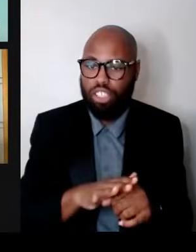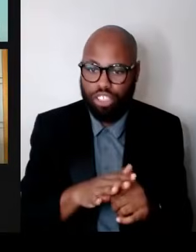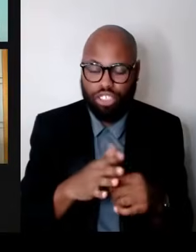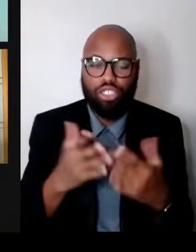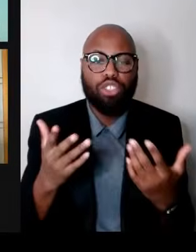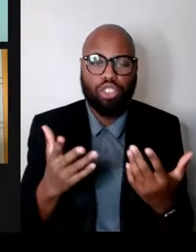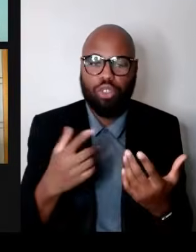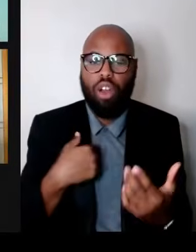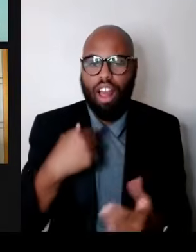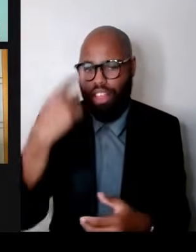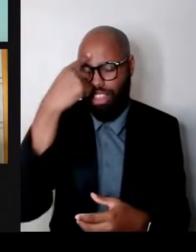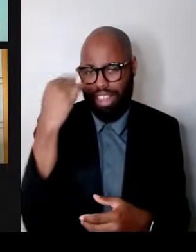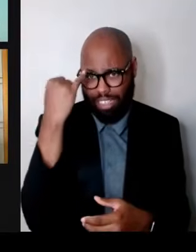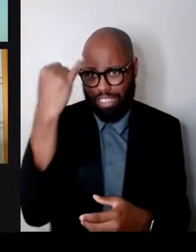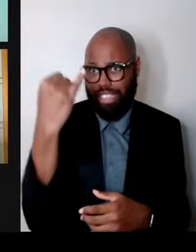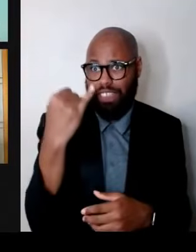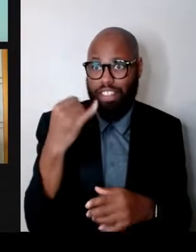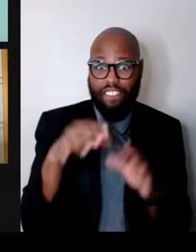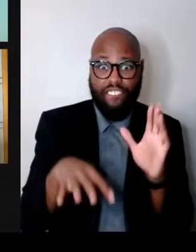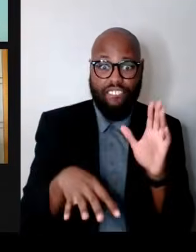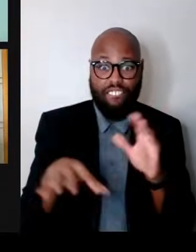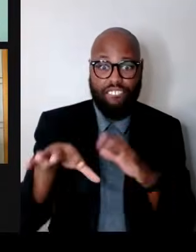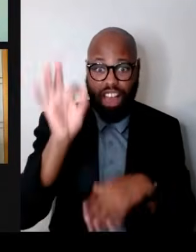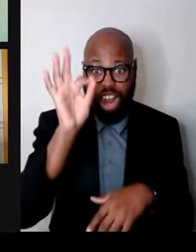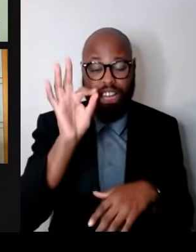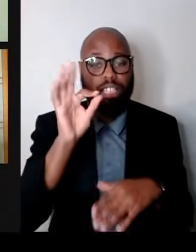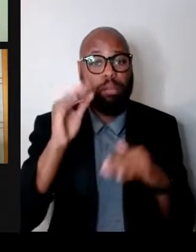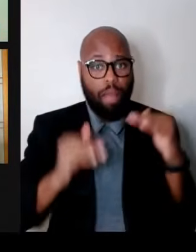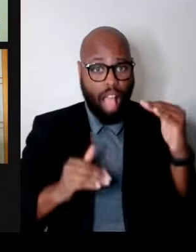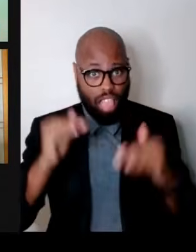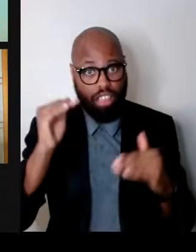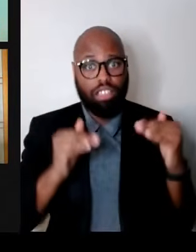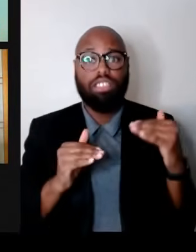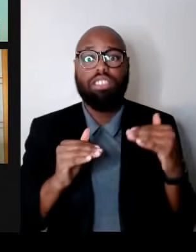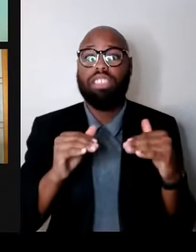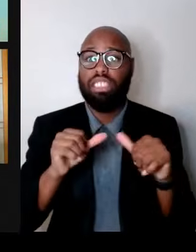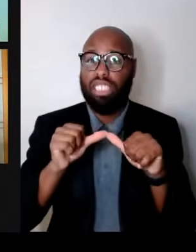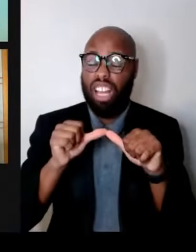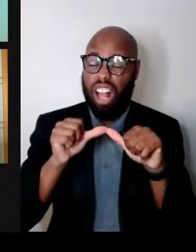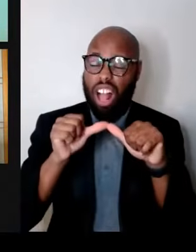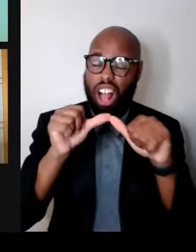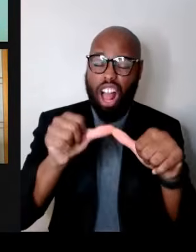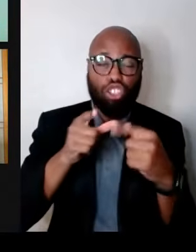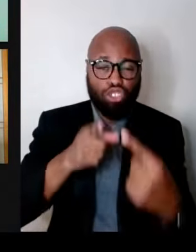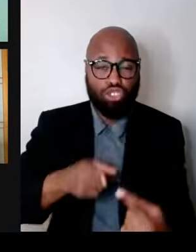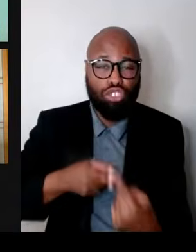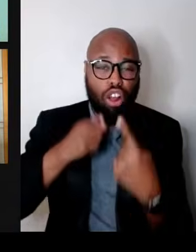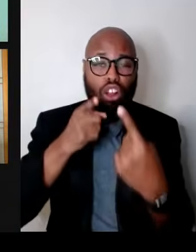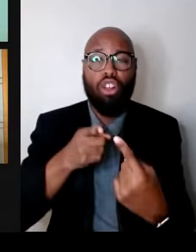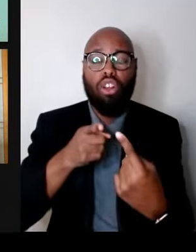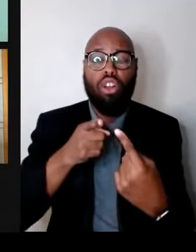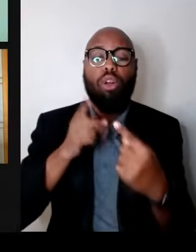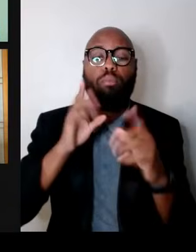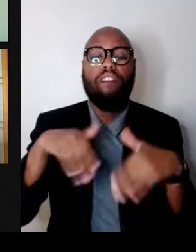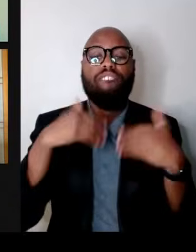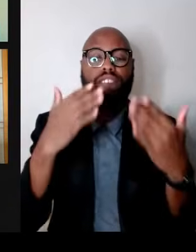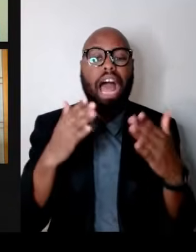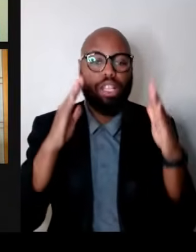of finding balance being a constant struggle, it gives us hope. So if I mess up,